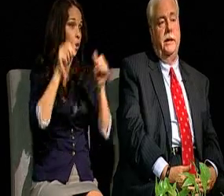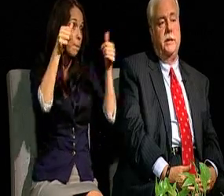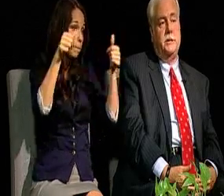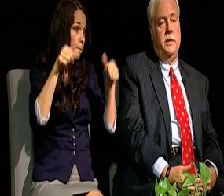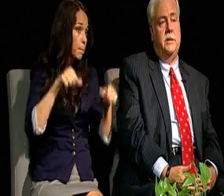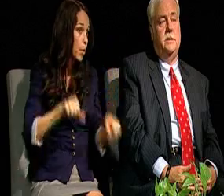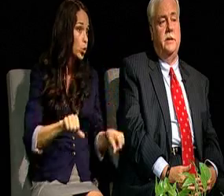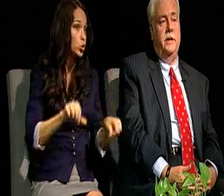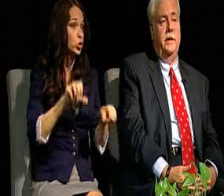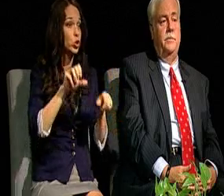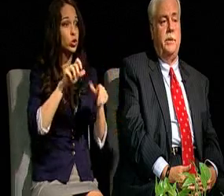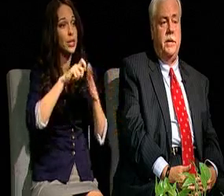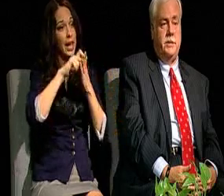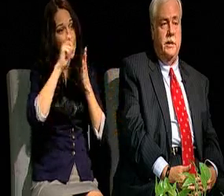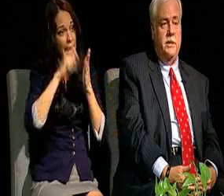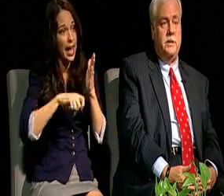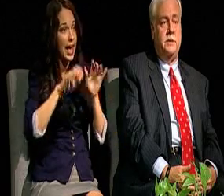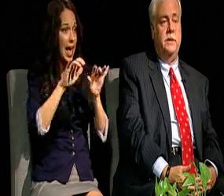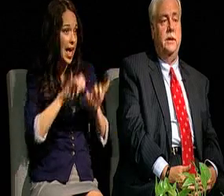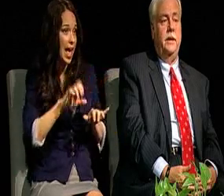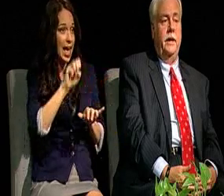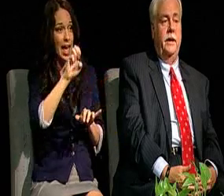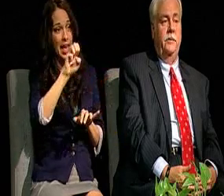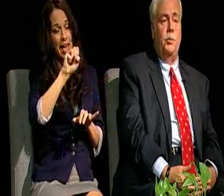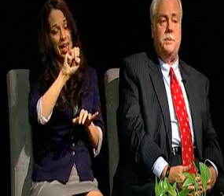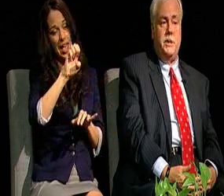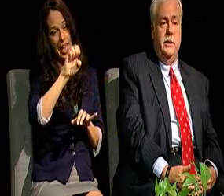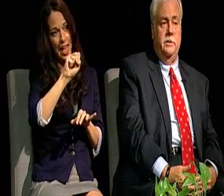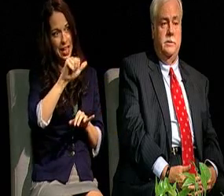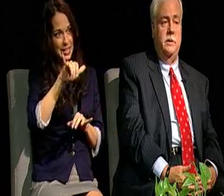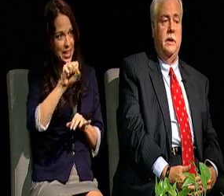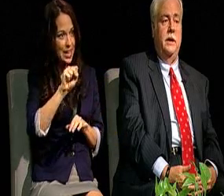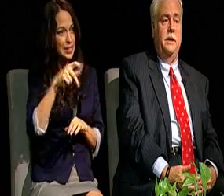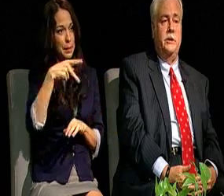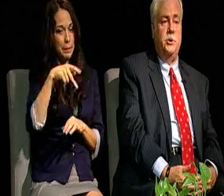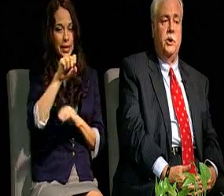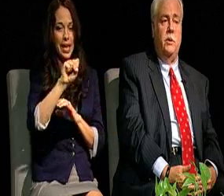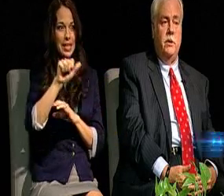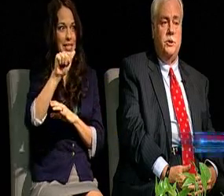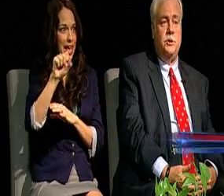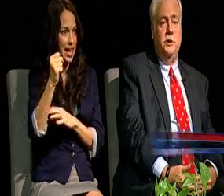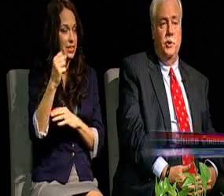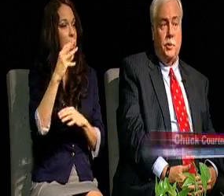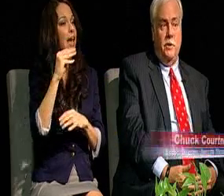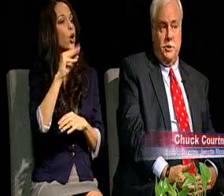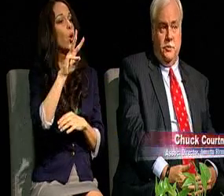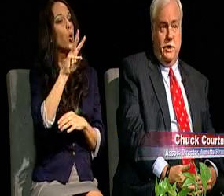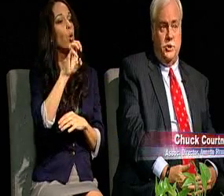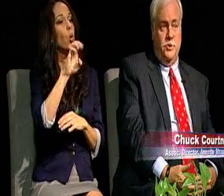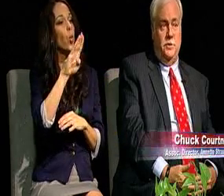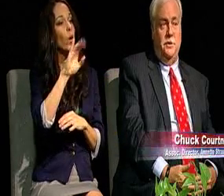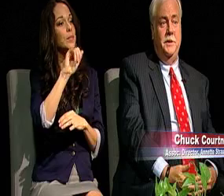essays, PSAs and website, to encourage their parents to register,